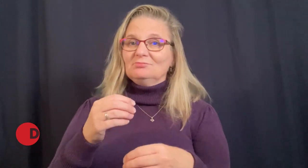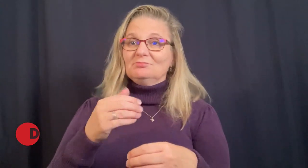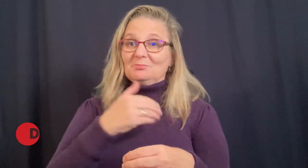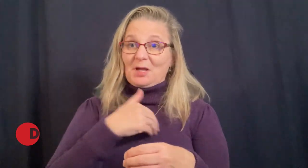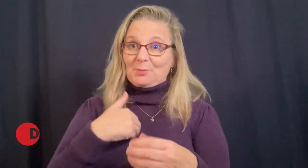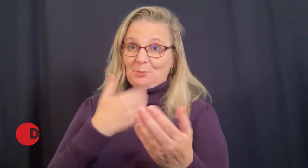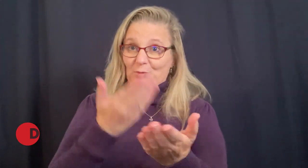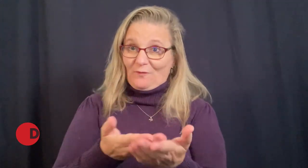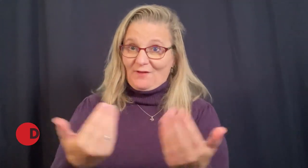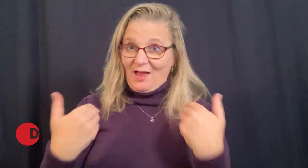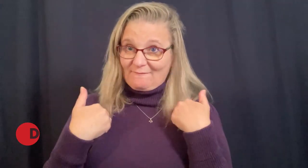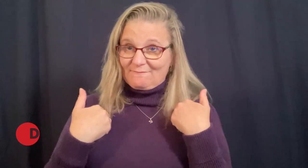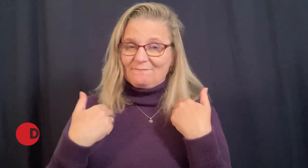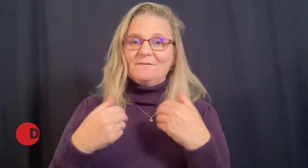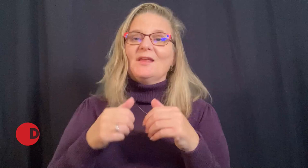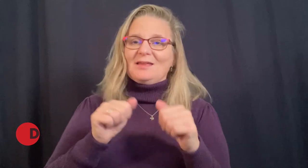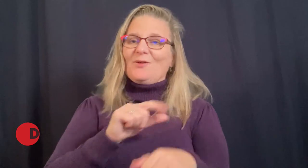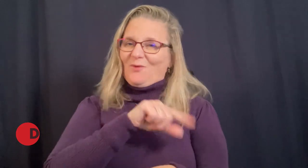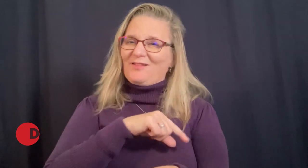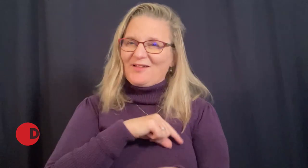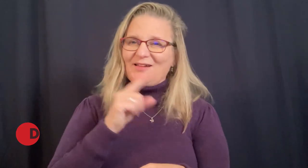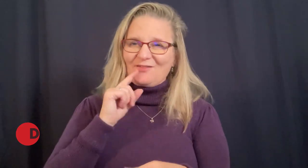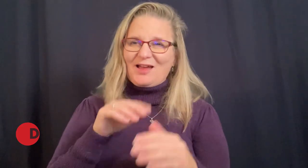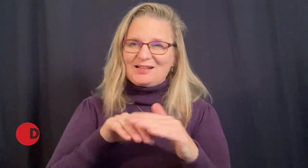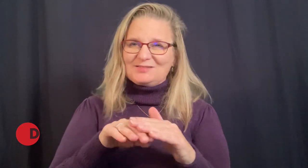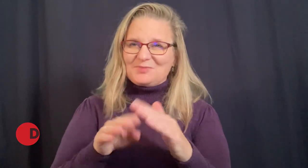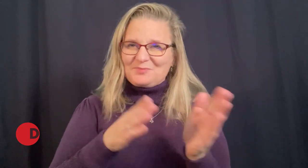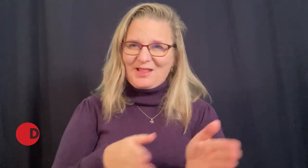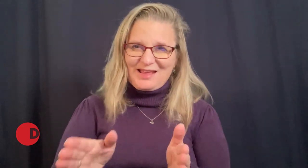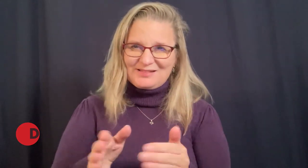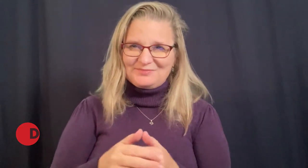and showing these memberships to qualify for the accessibility plan.